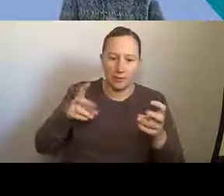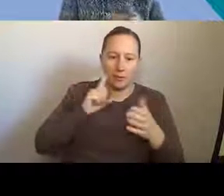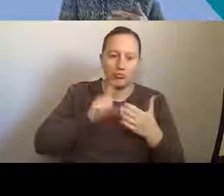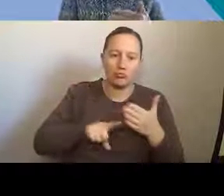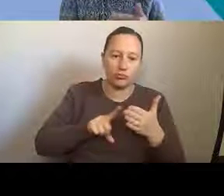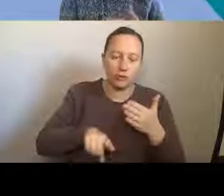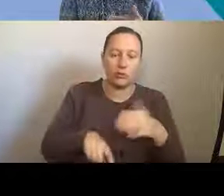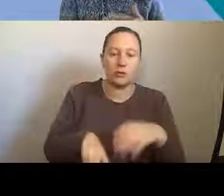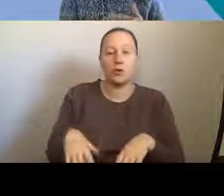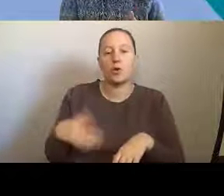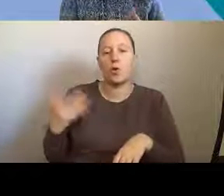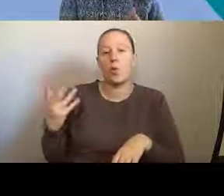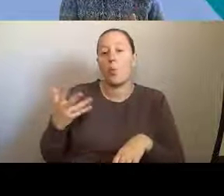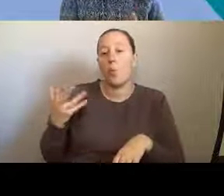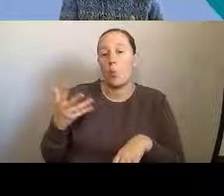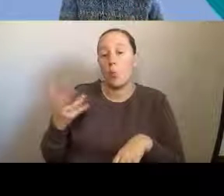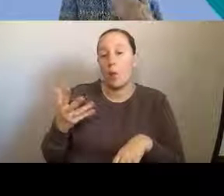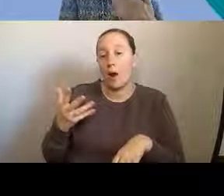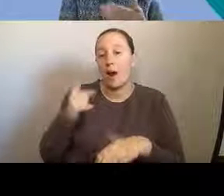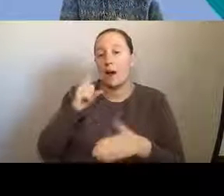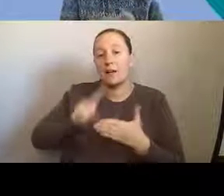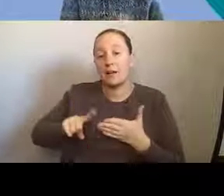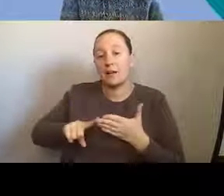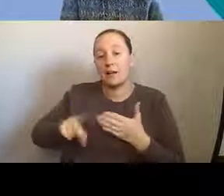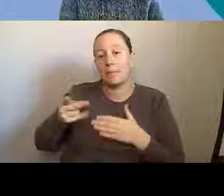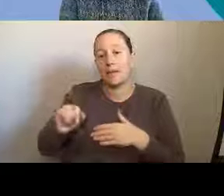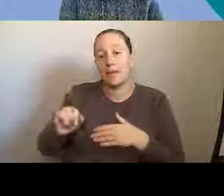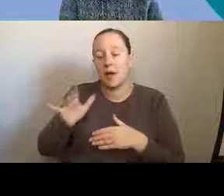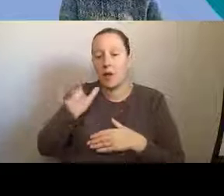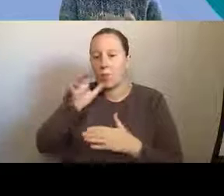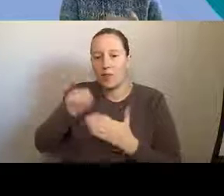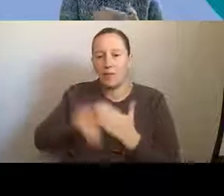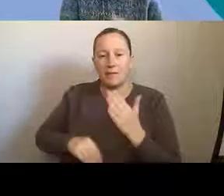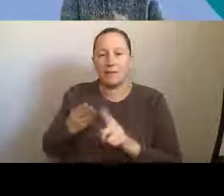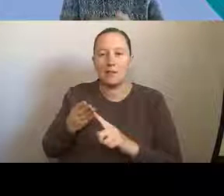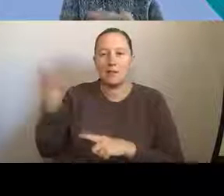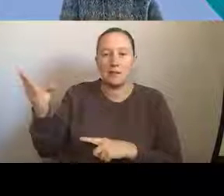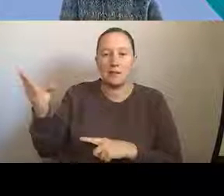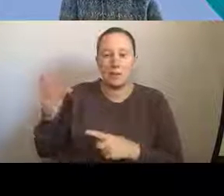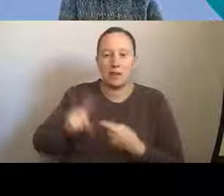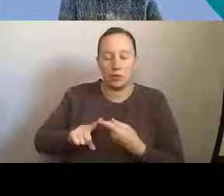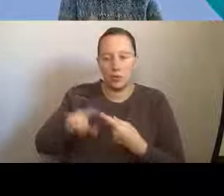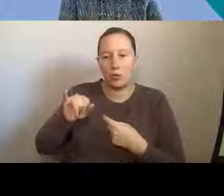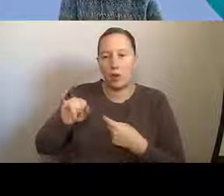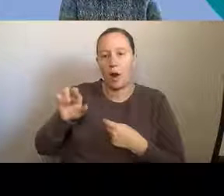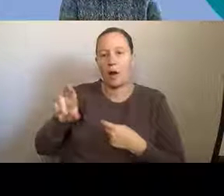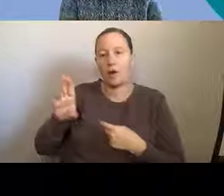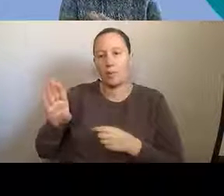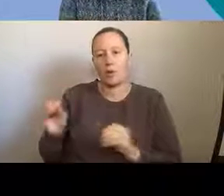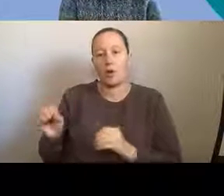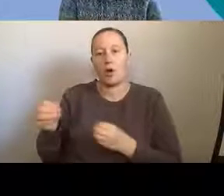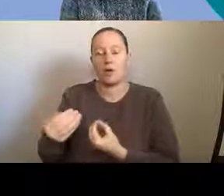So what investigators would do is they submit the study to something called an IRB office, and sometimes it's called the human research